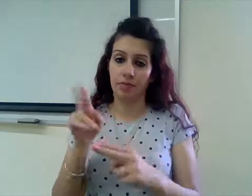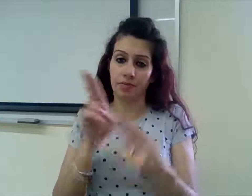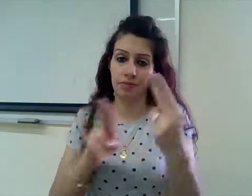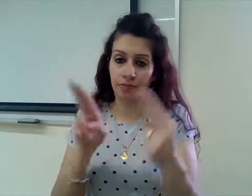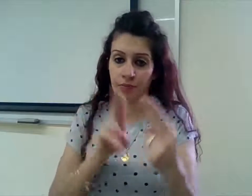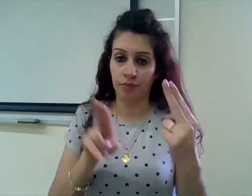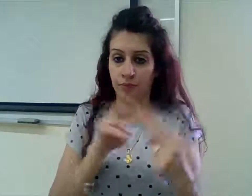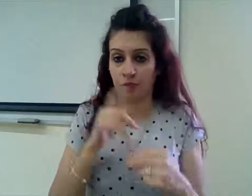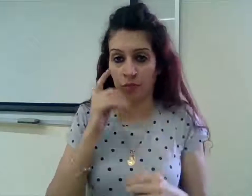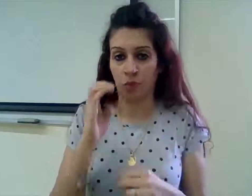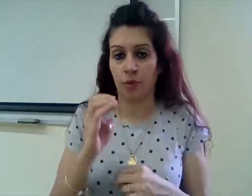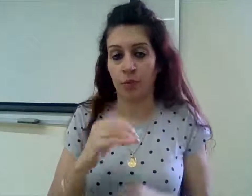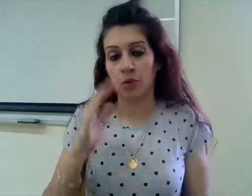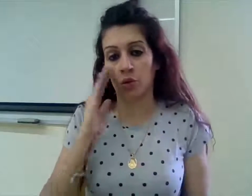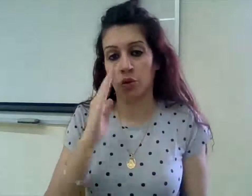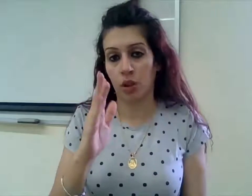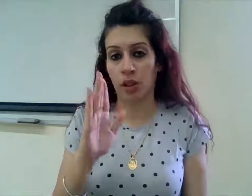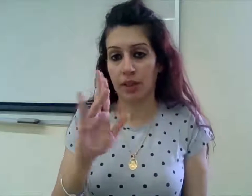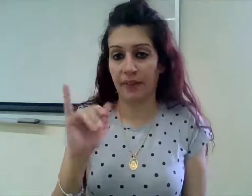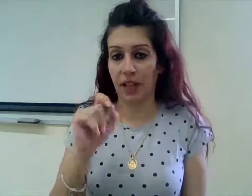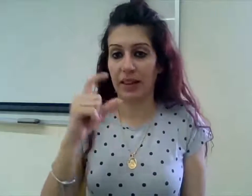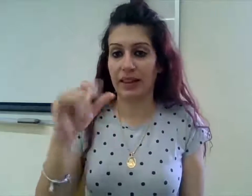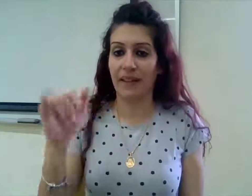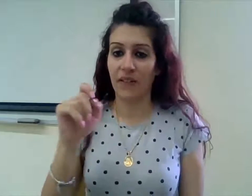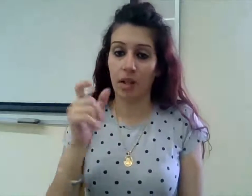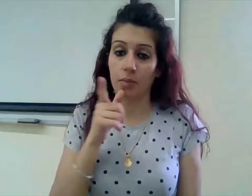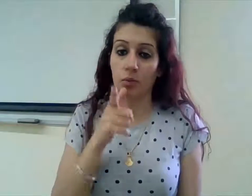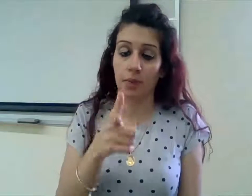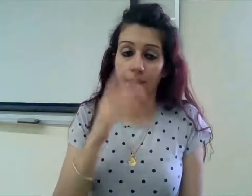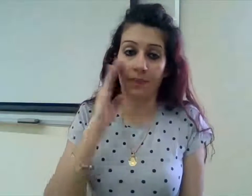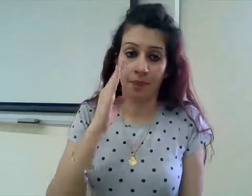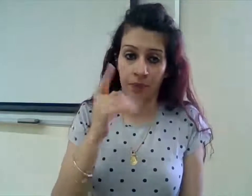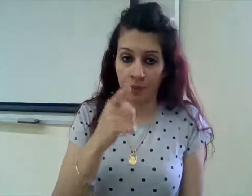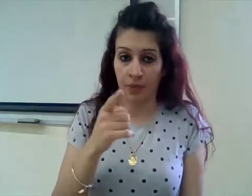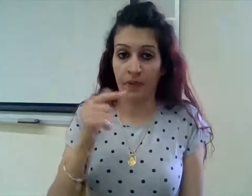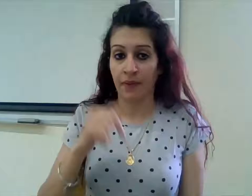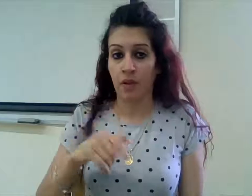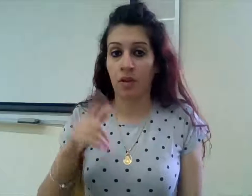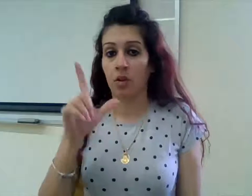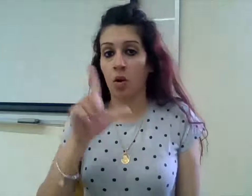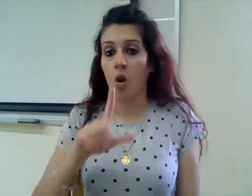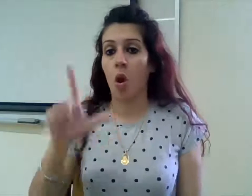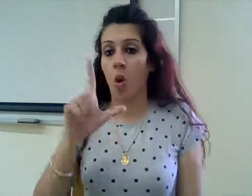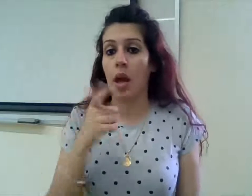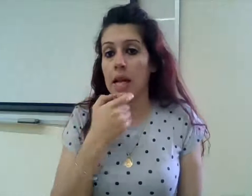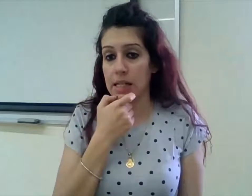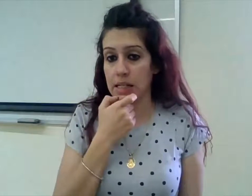jump in with specific information on Jordan so in general I think it's